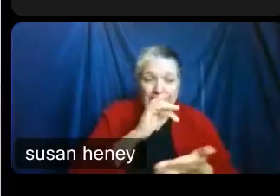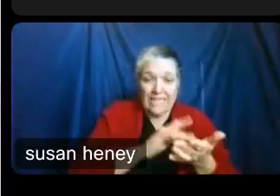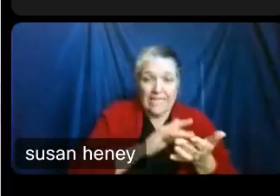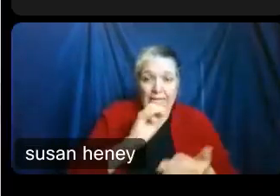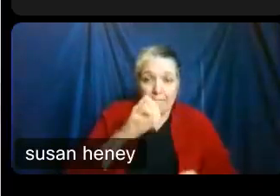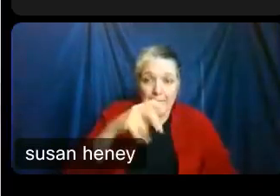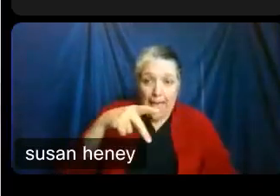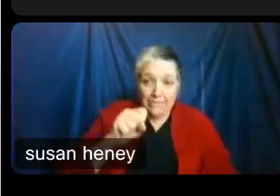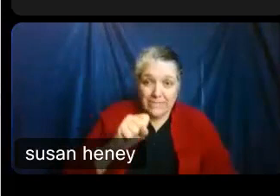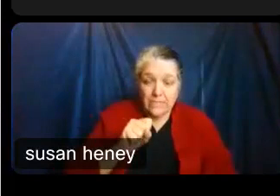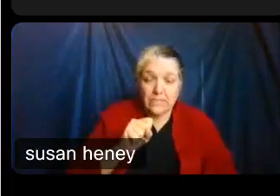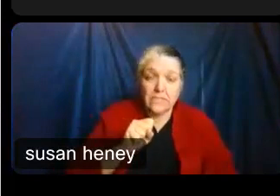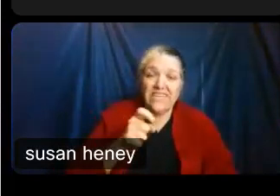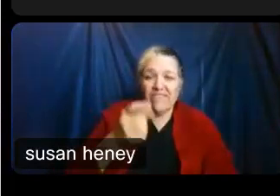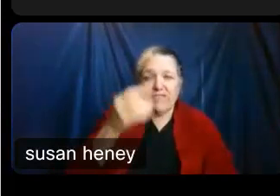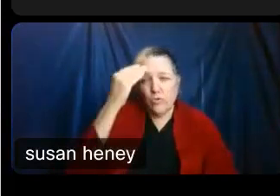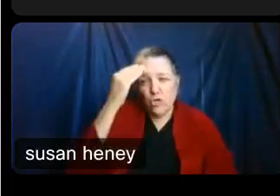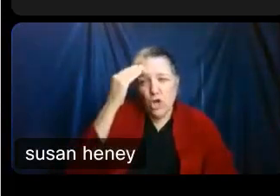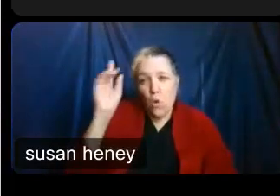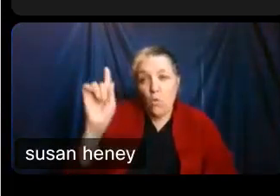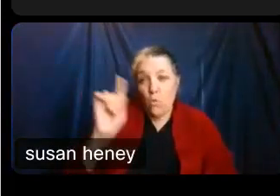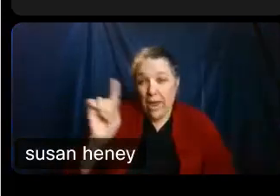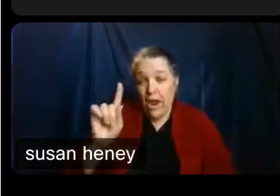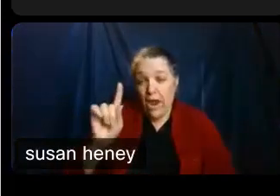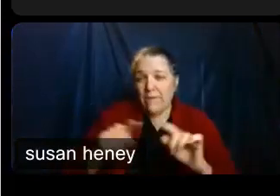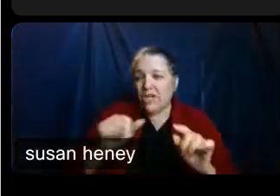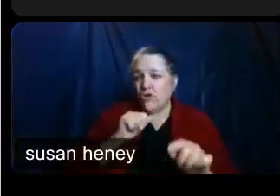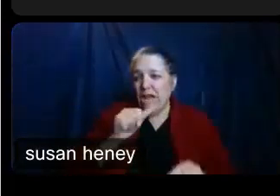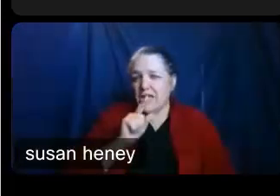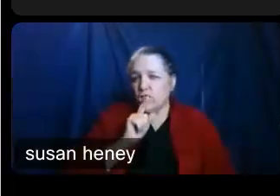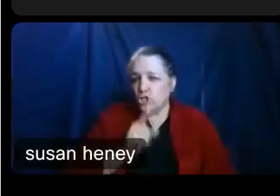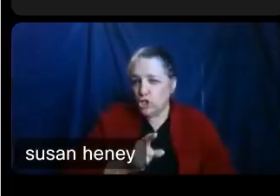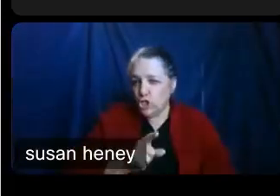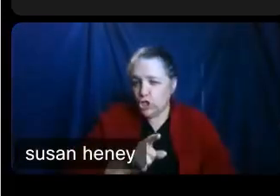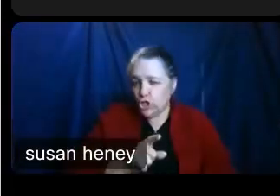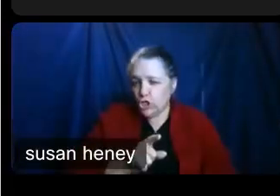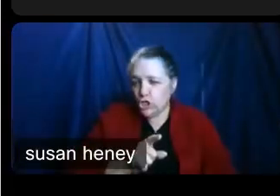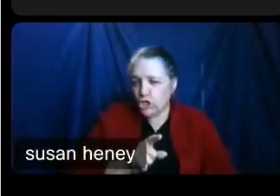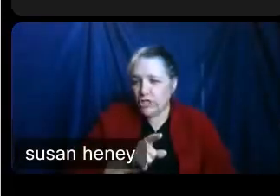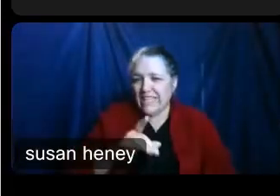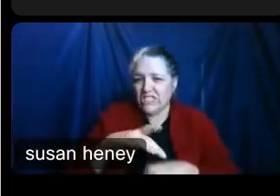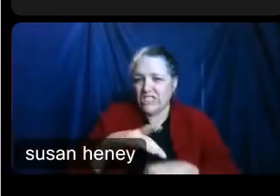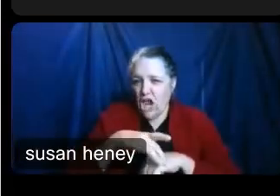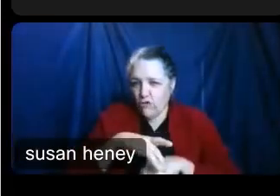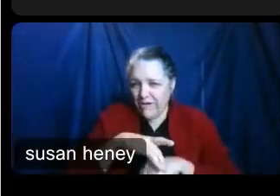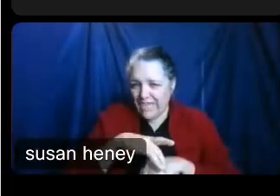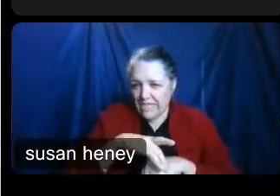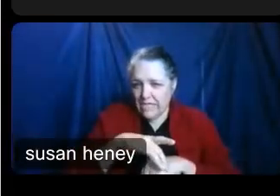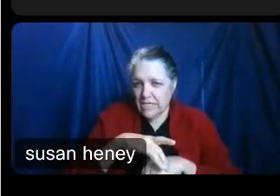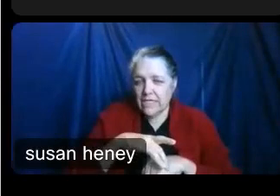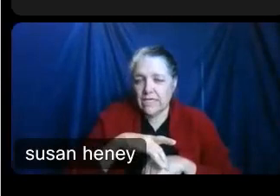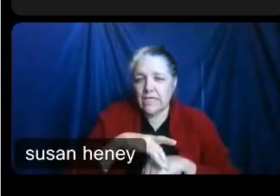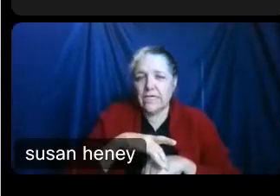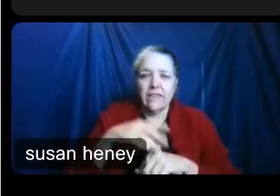if you know the area, but you aren't sure of the geography, name or anything like that,